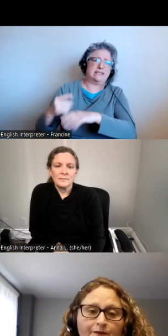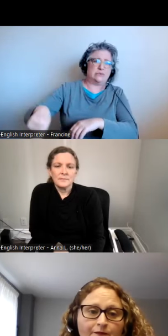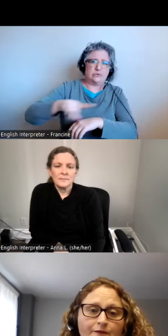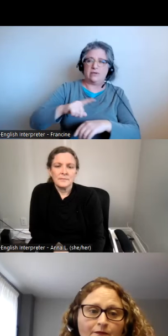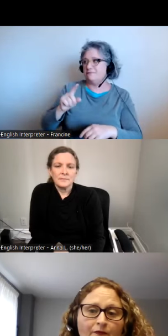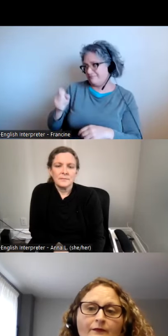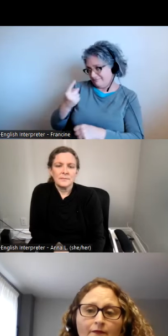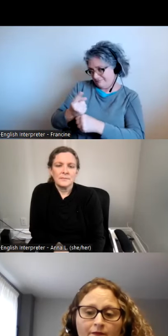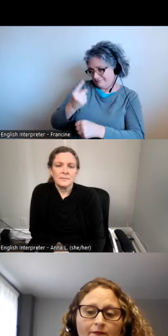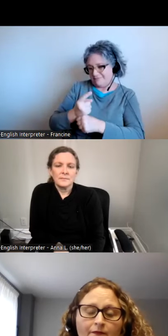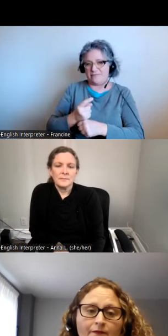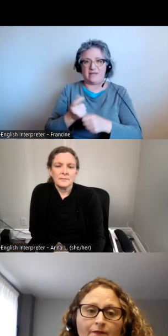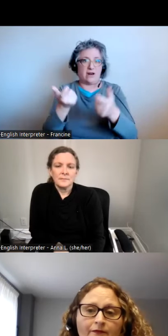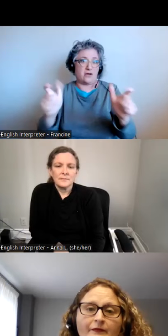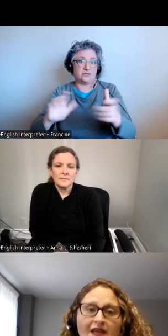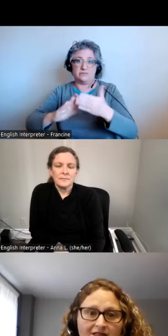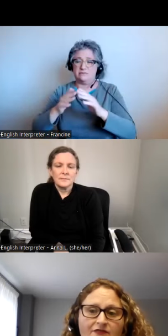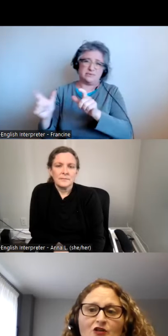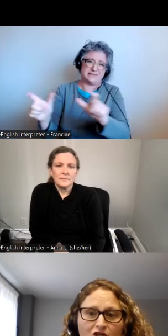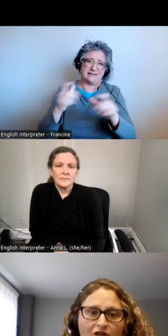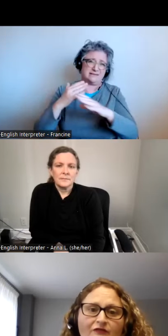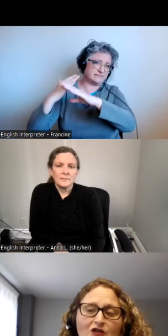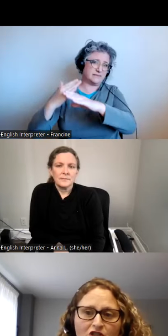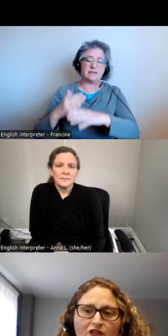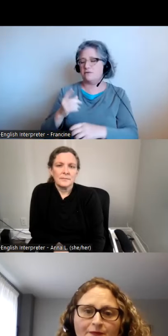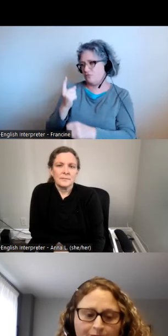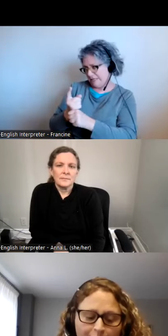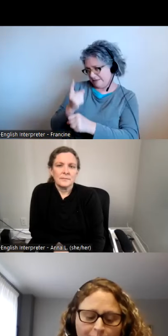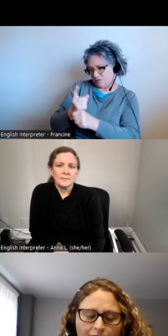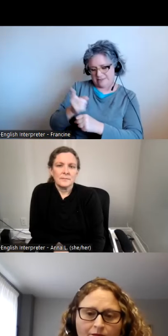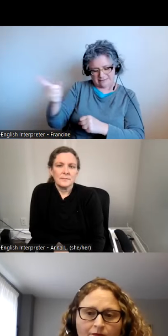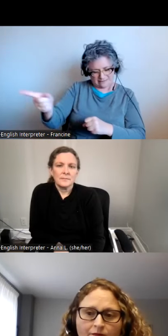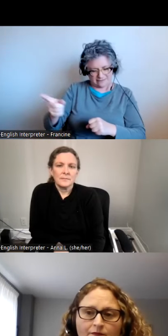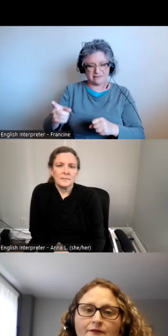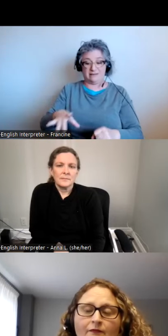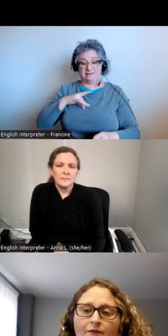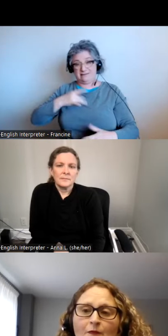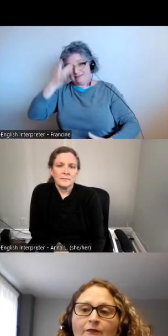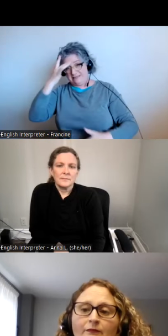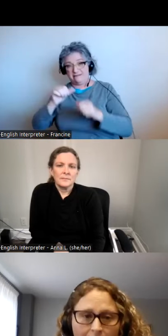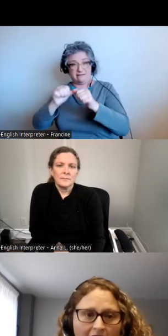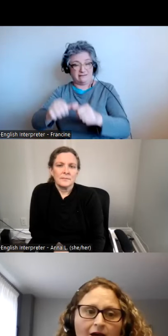going on. That's another reason why we need to do all that we can. » Allison Boyce: For sure. Absolutely. » Kim Adlard: For moved ones